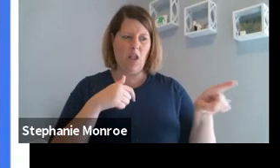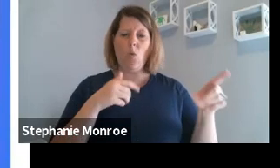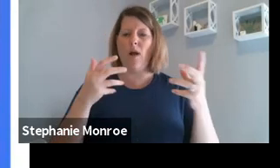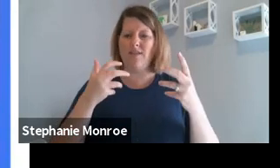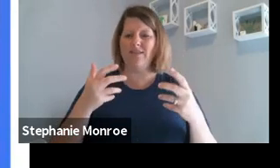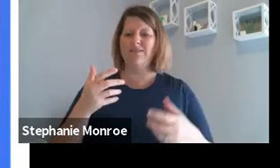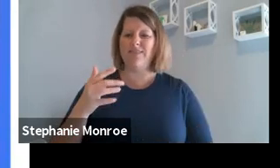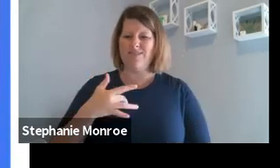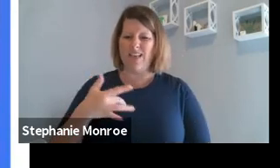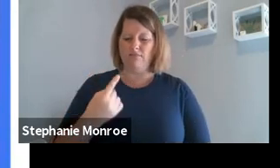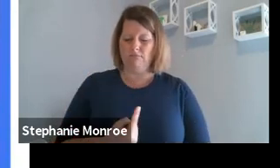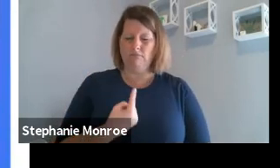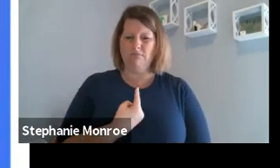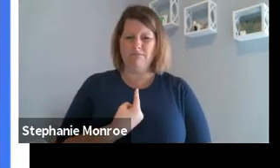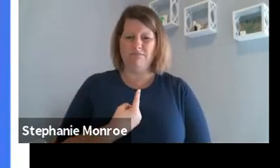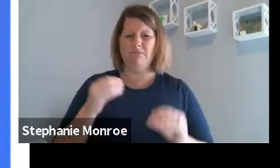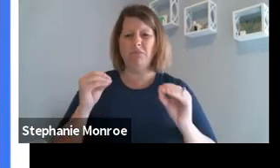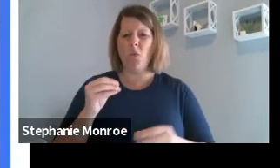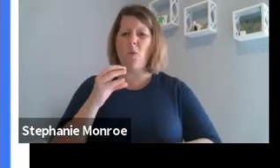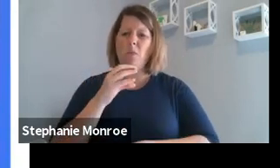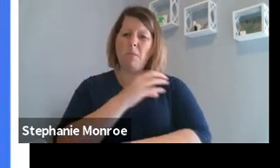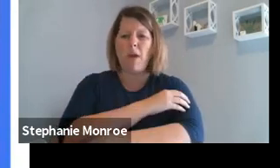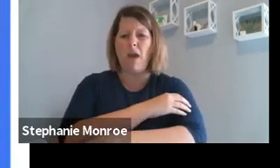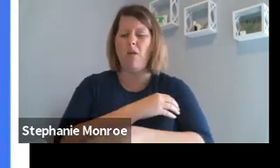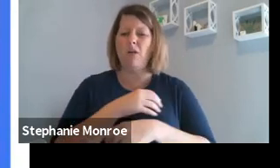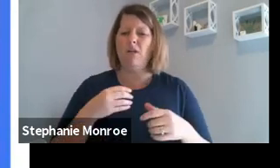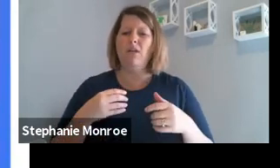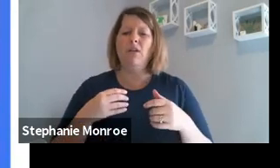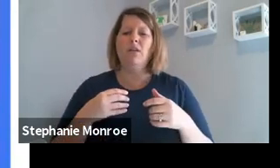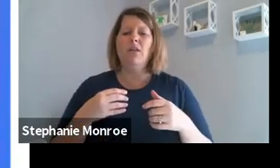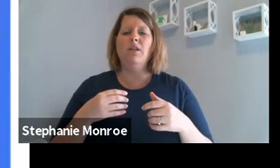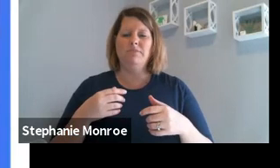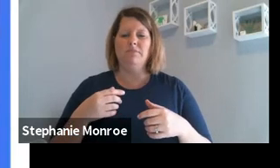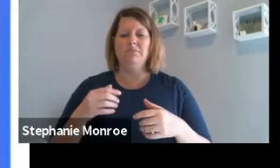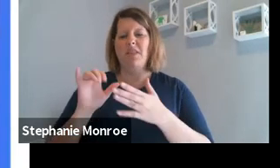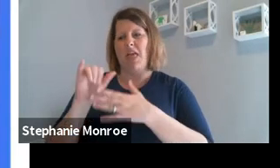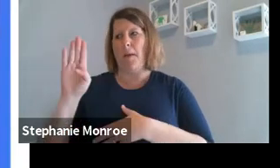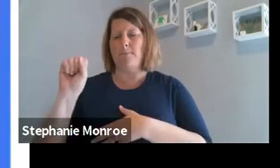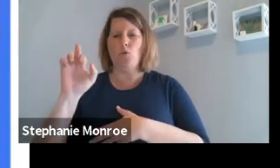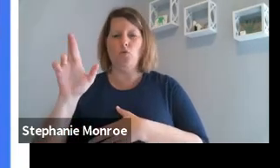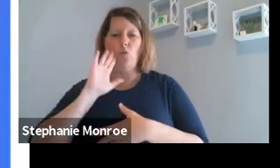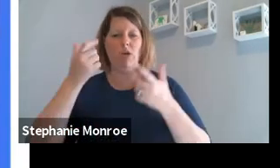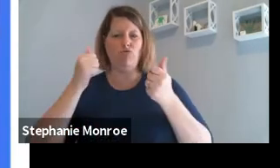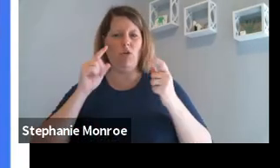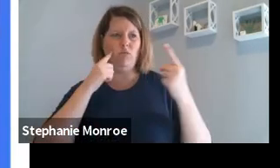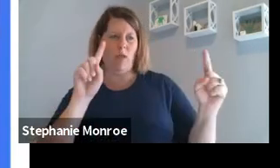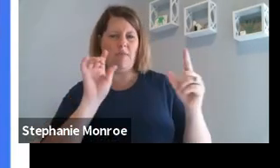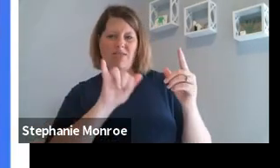to feel powerless and that is what he or she is going to try to achieve by that by creating that social isolation.